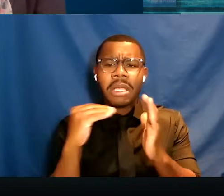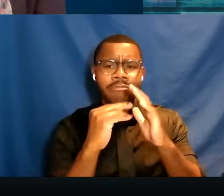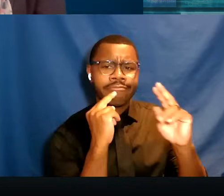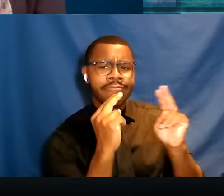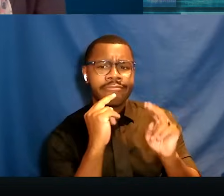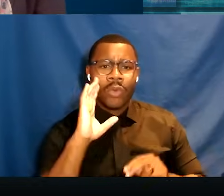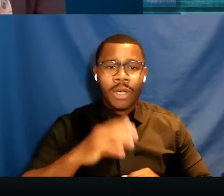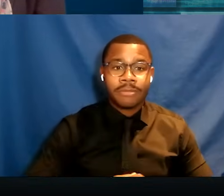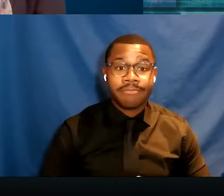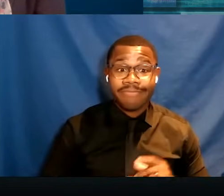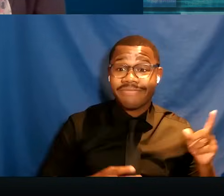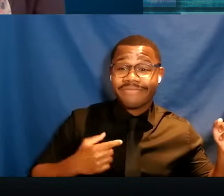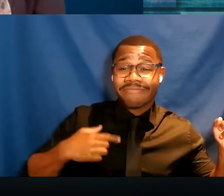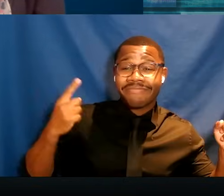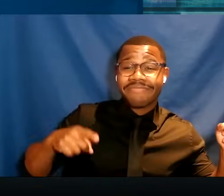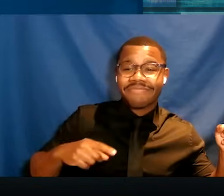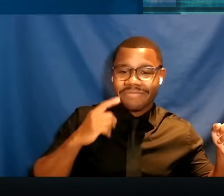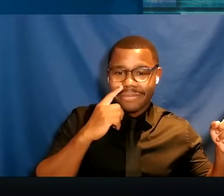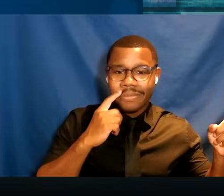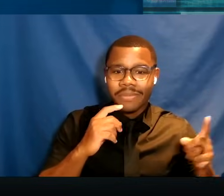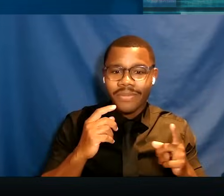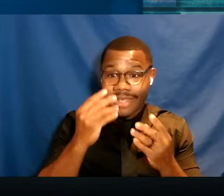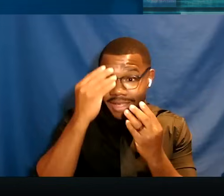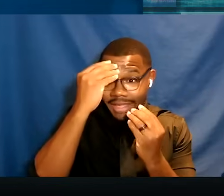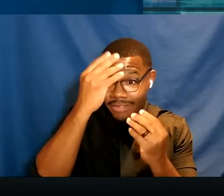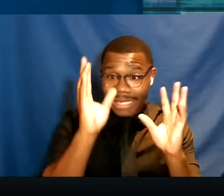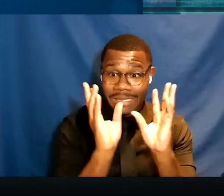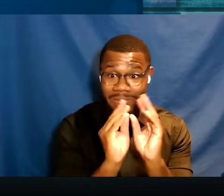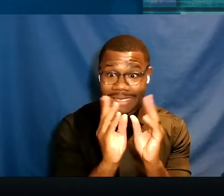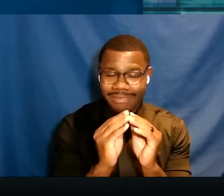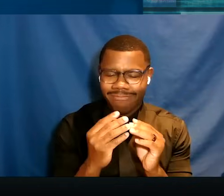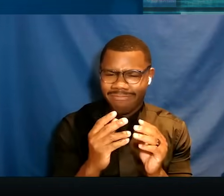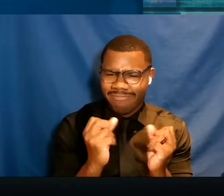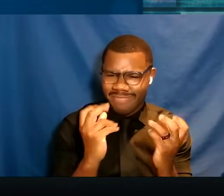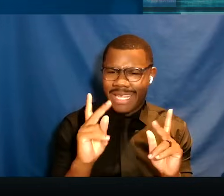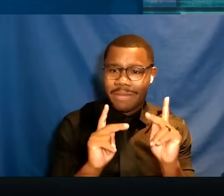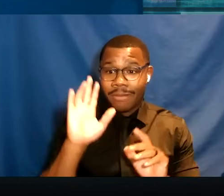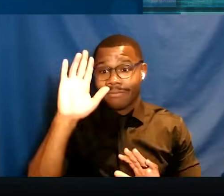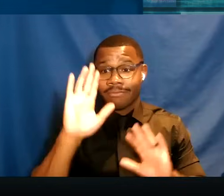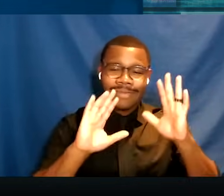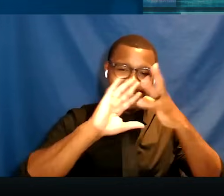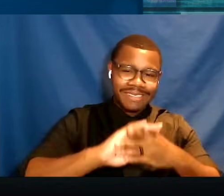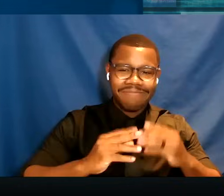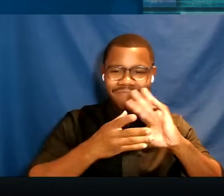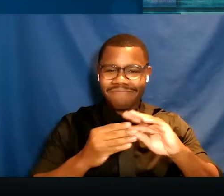during our info meetings, but I think, you know, Ray quoted an adage, a bargaining adage before. I'll just quote a life adage, which is,